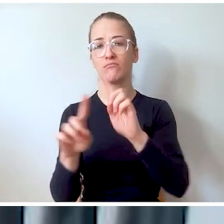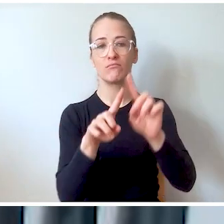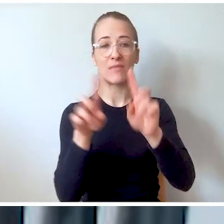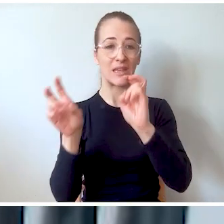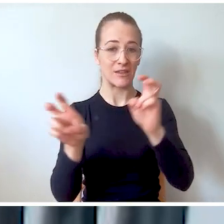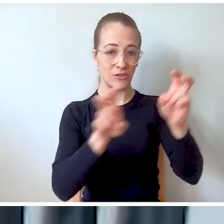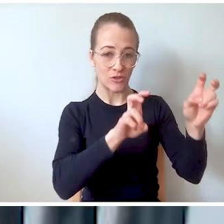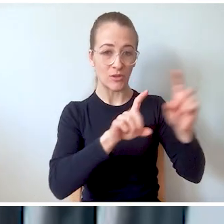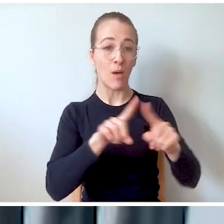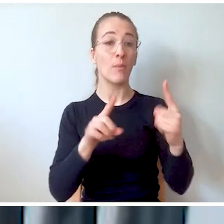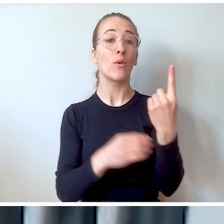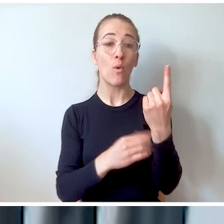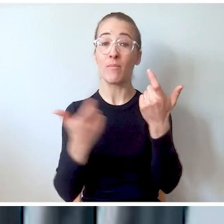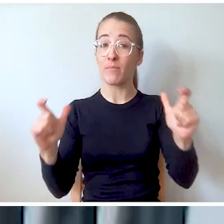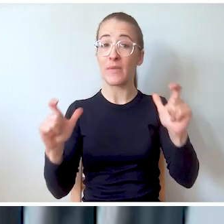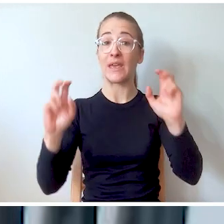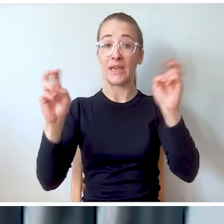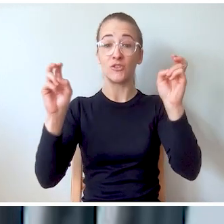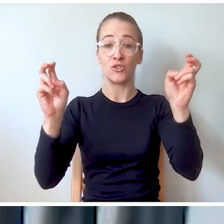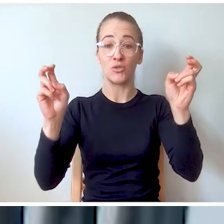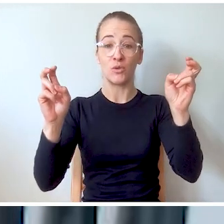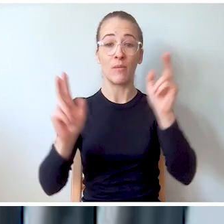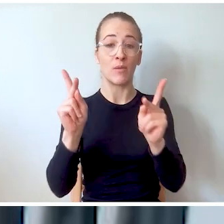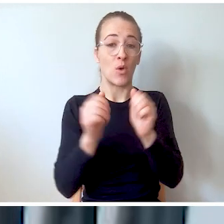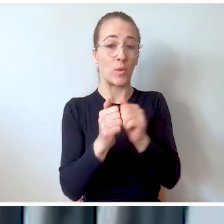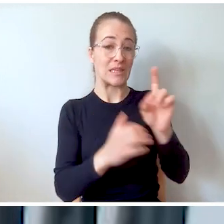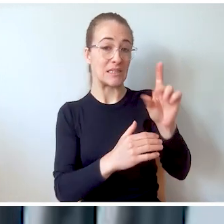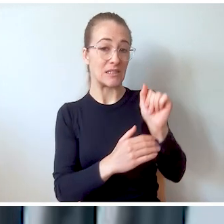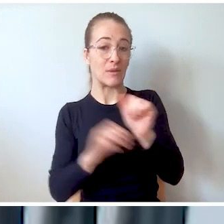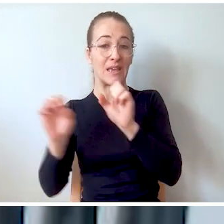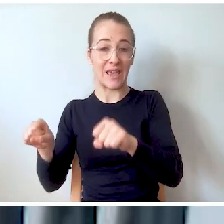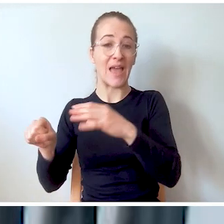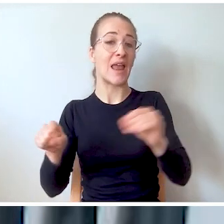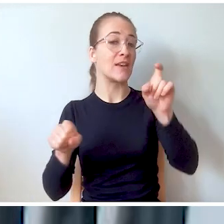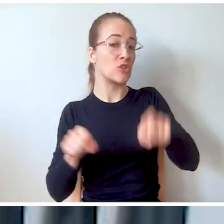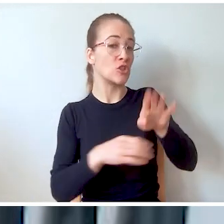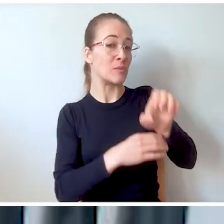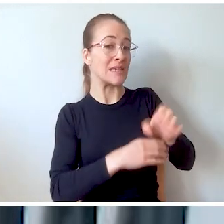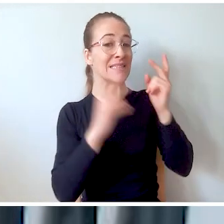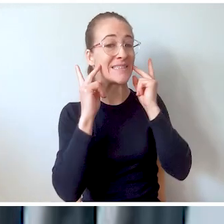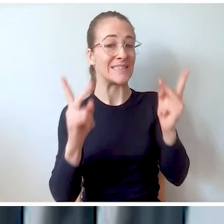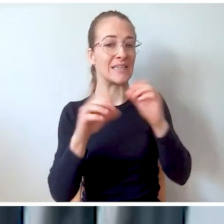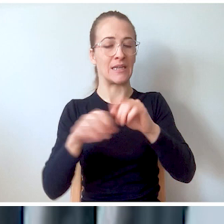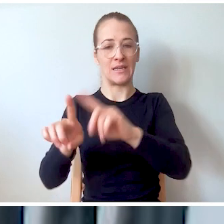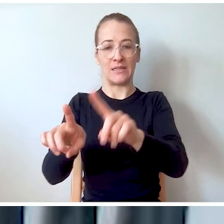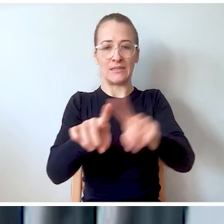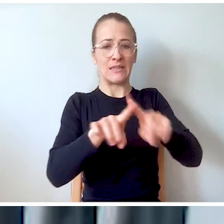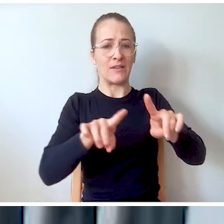but one of the central ones was that people with disabilities can and should be seen in all these different social circles.